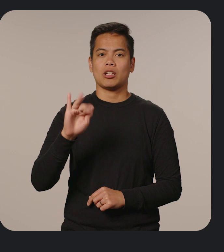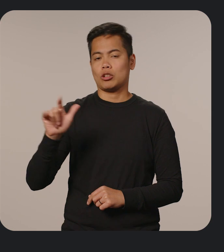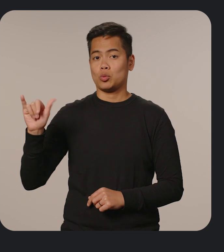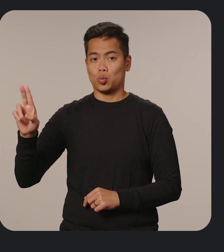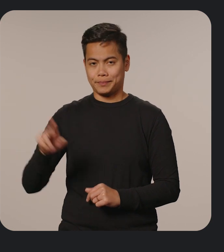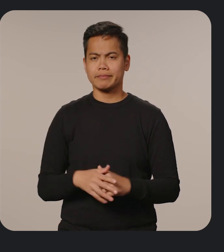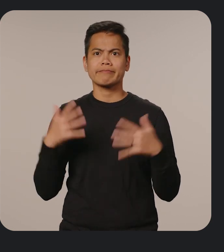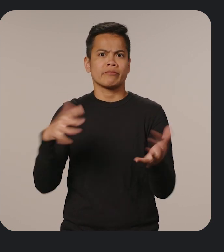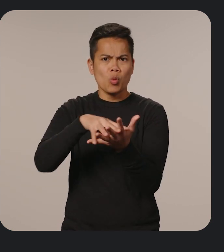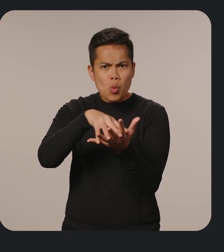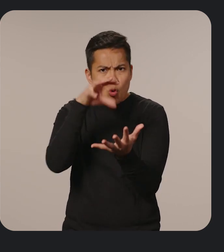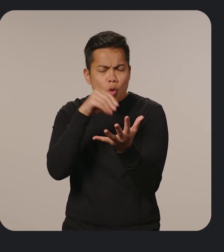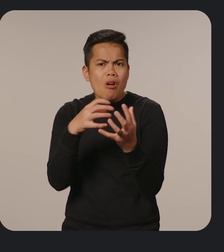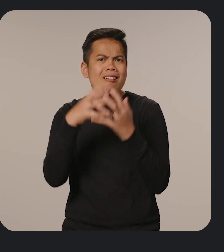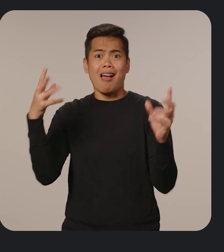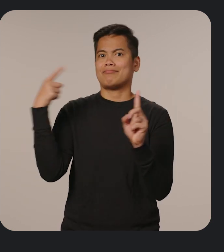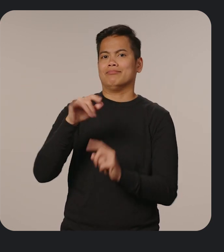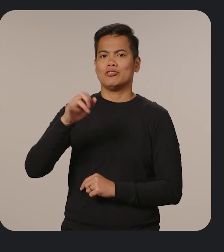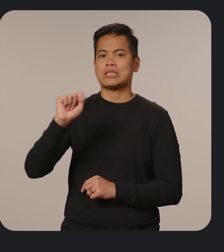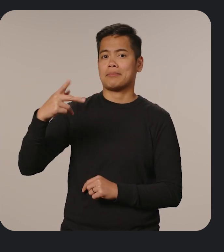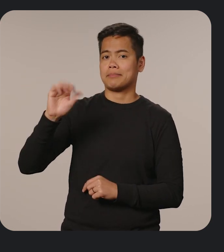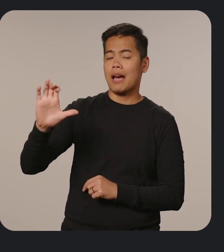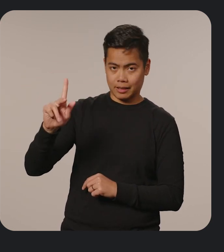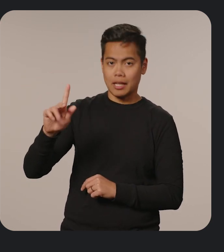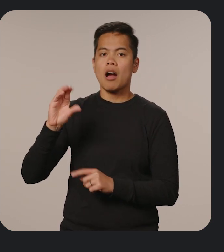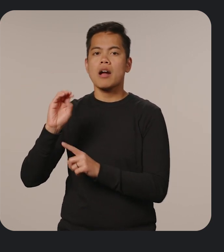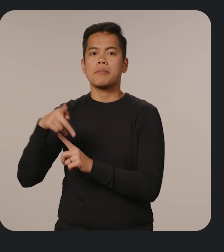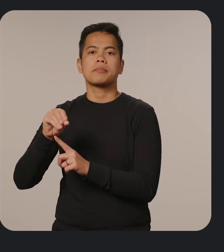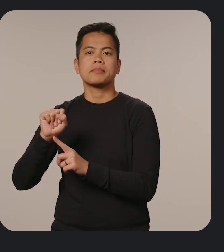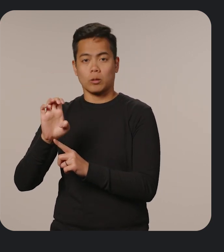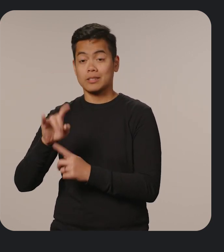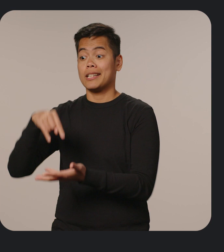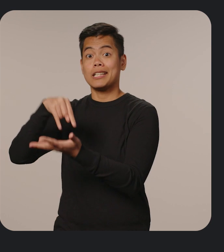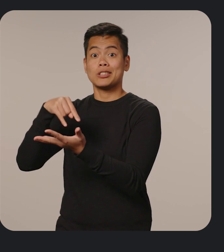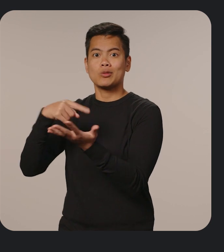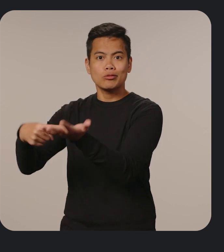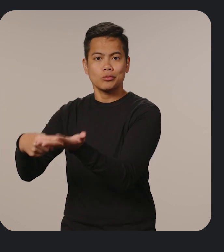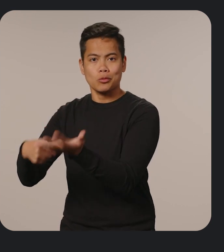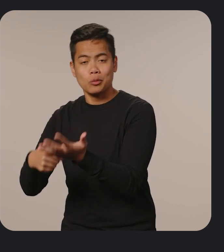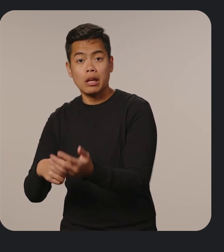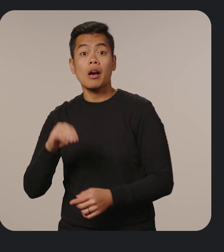You learned a lot about Jetpack Compose and Android's Talk. With Material You for Compose Production Ready,